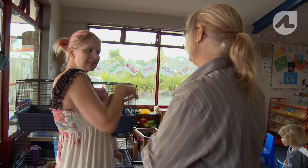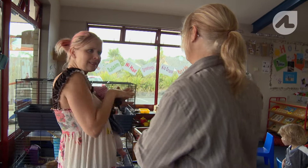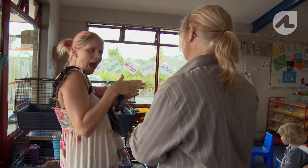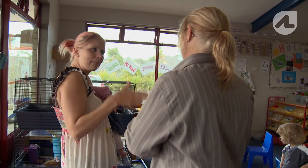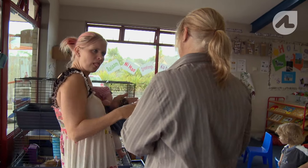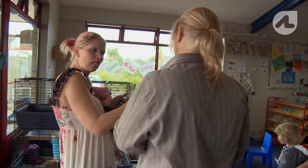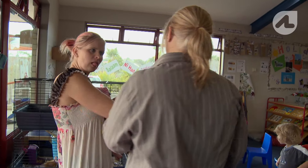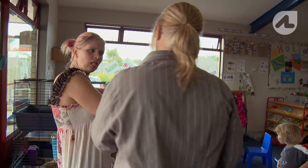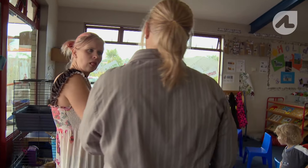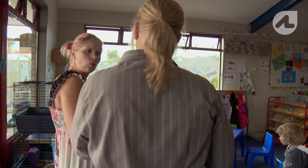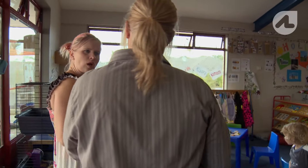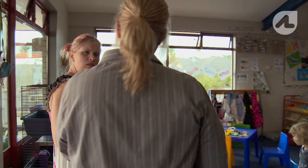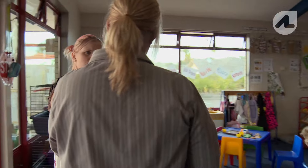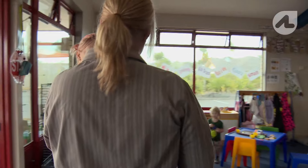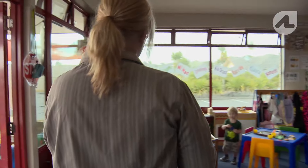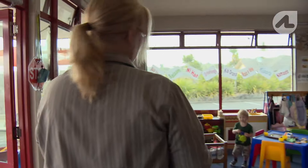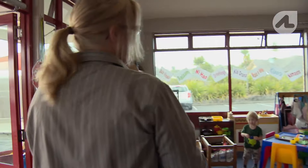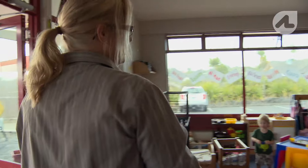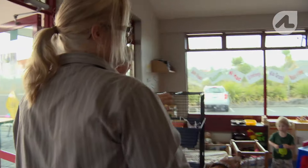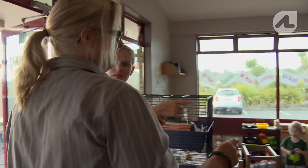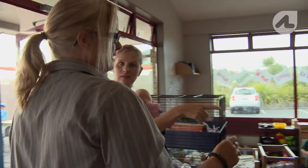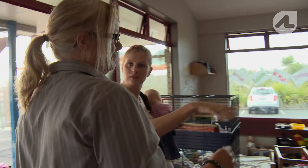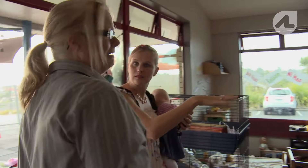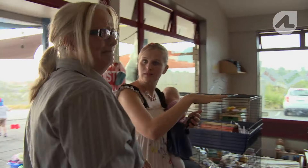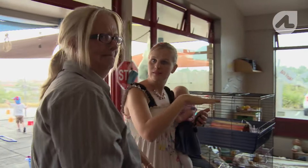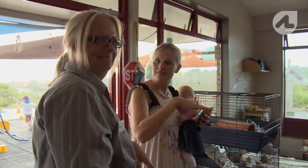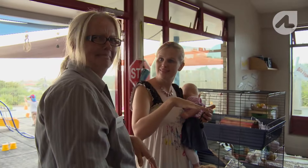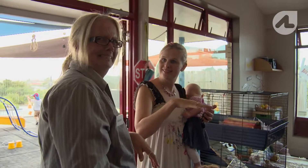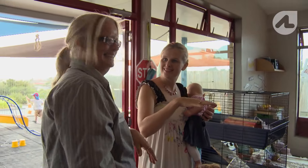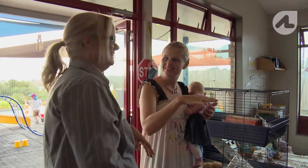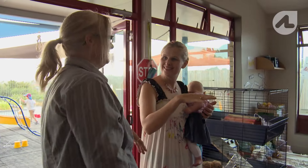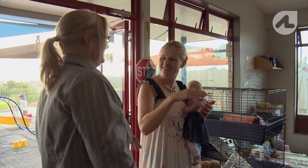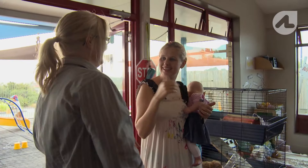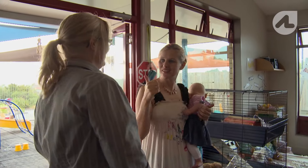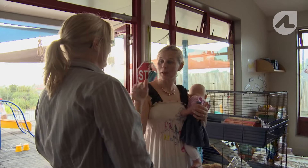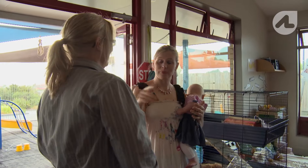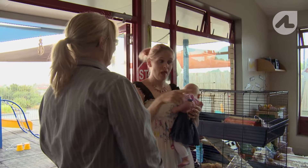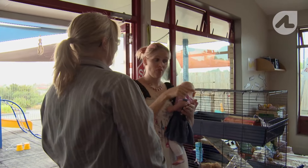So all the kids are around the table now, so what is it they're doing?